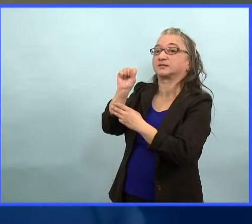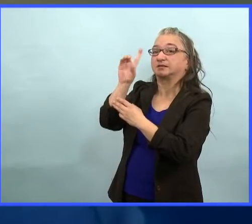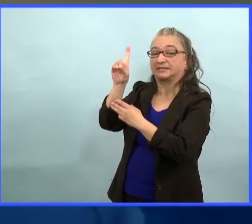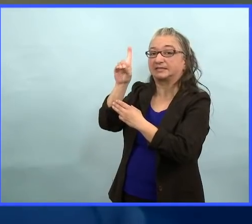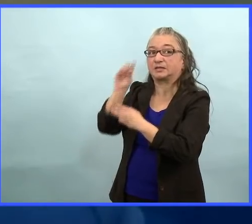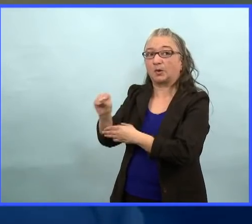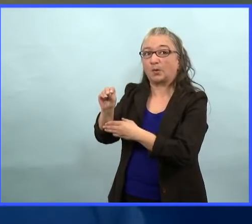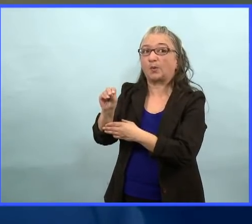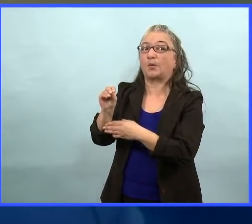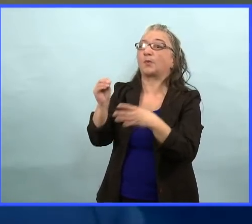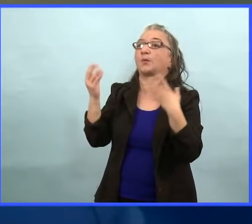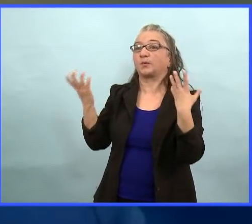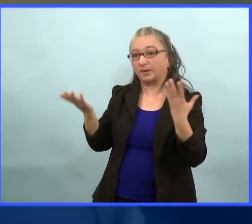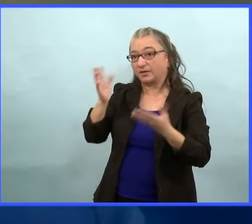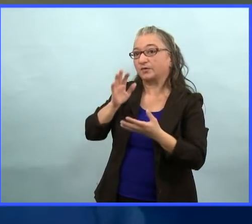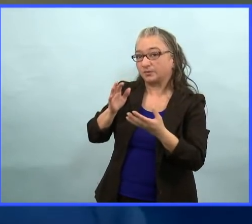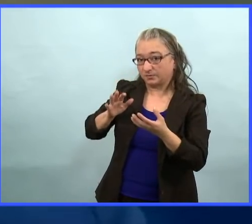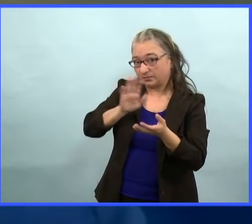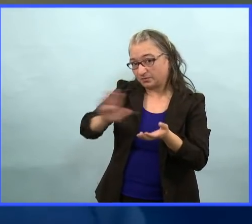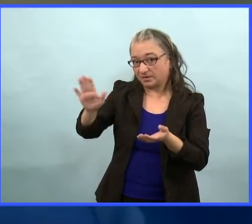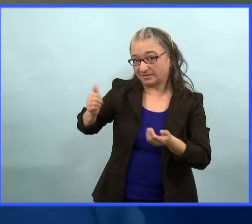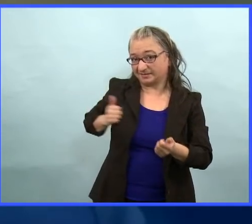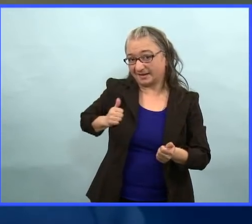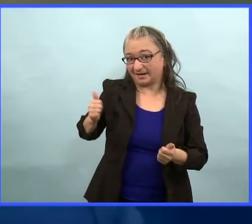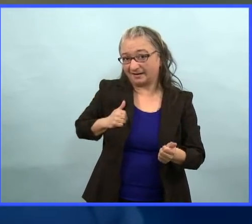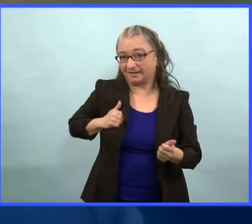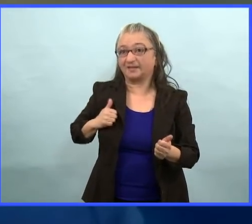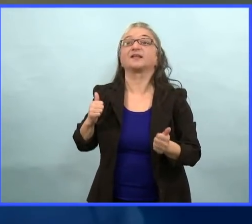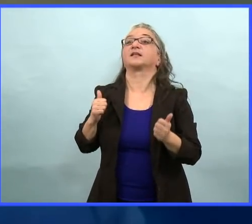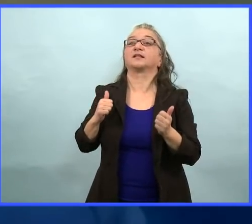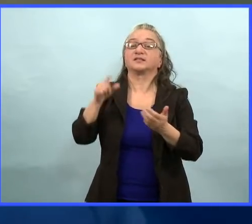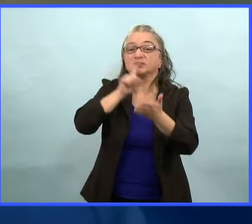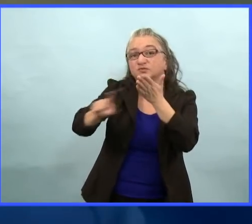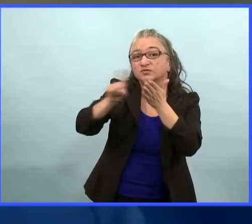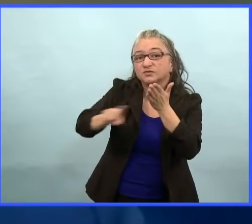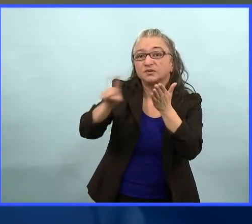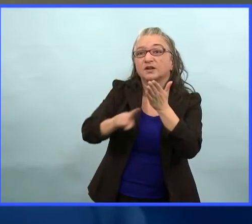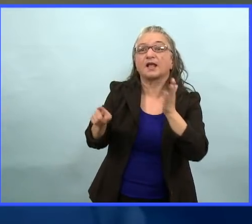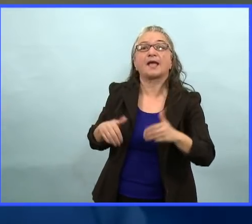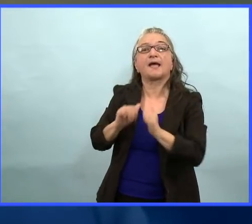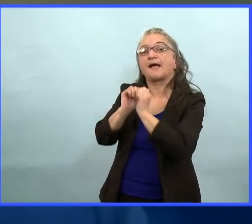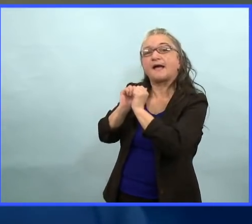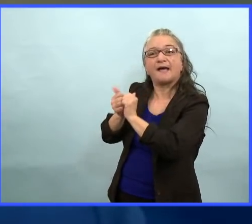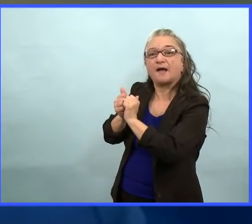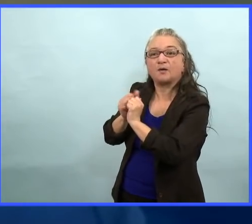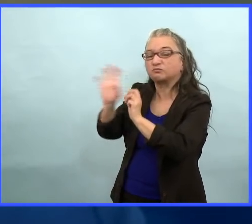the entire healthcare system what we can do to support our healthcare workers um through this